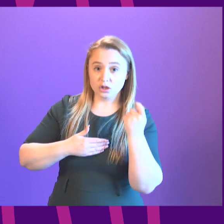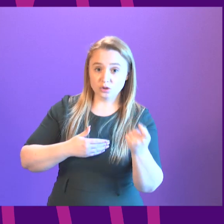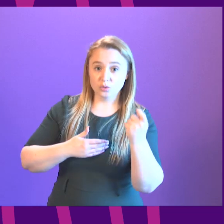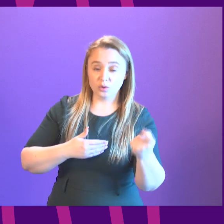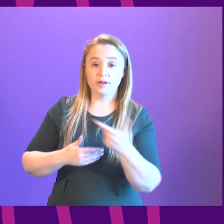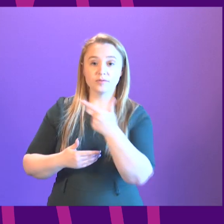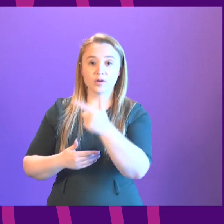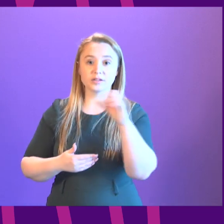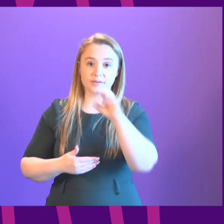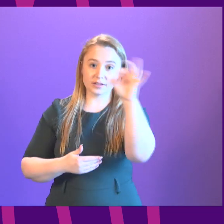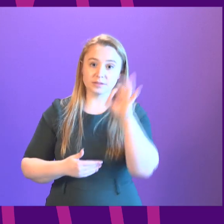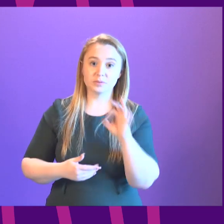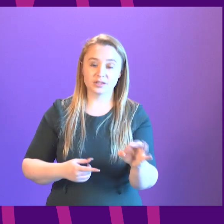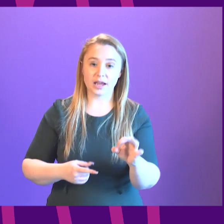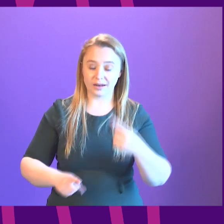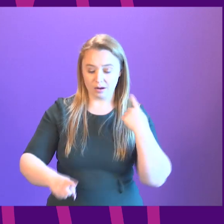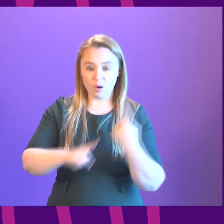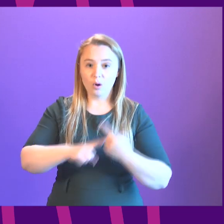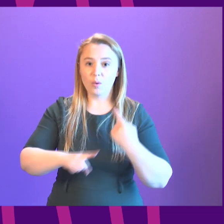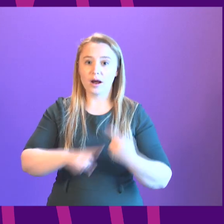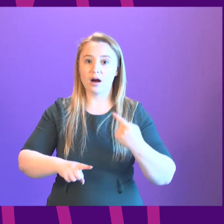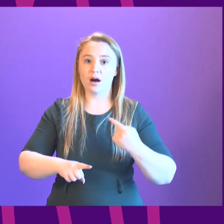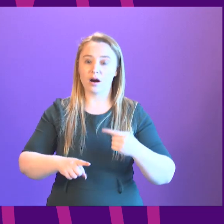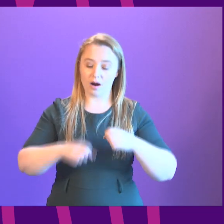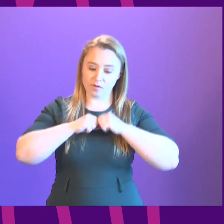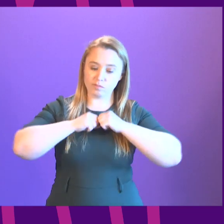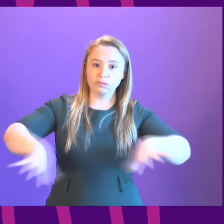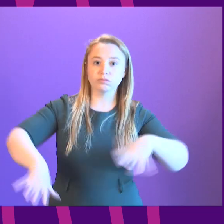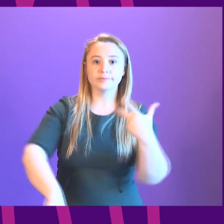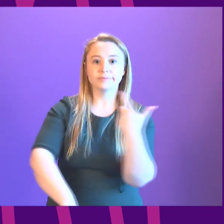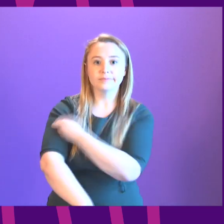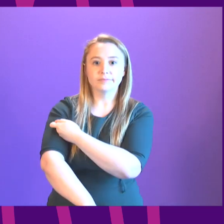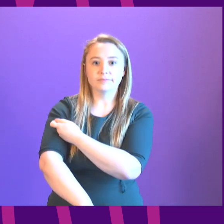per cent acceleration in the roll-out of the vaccination programme?